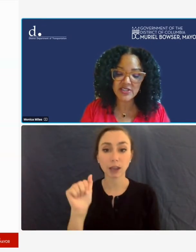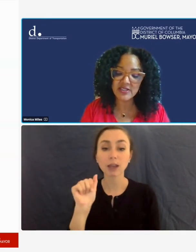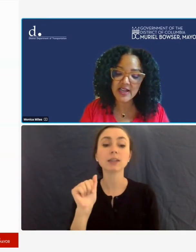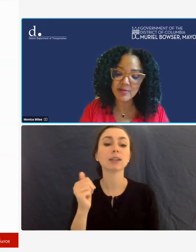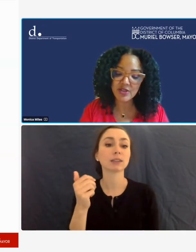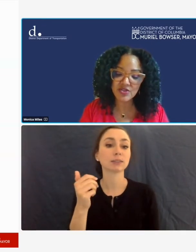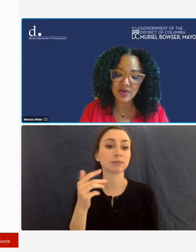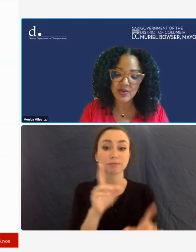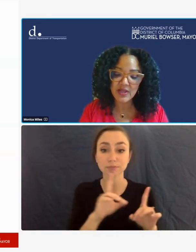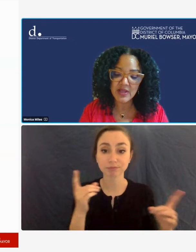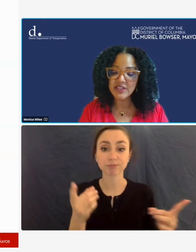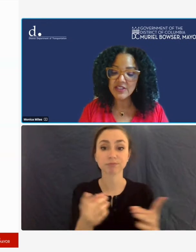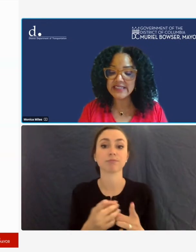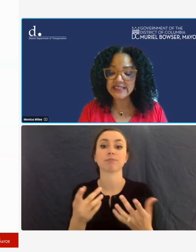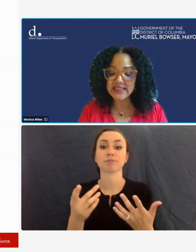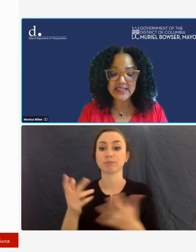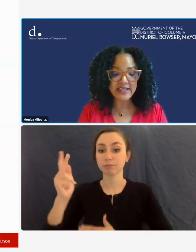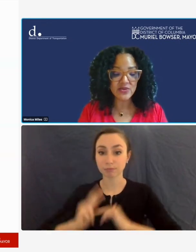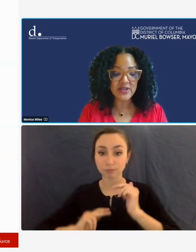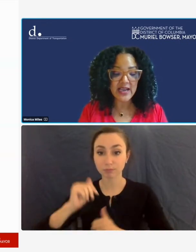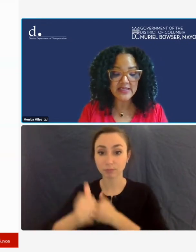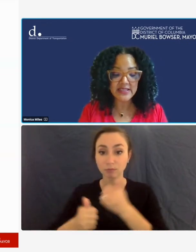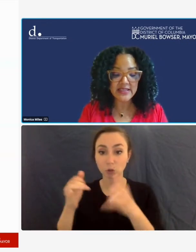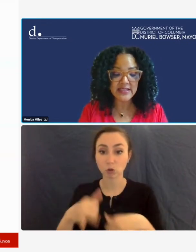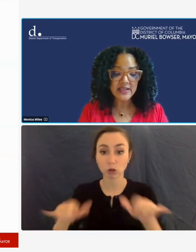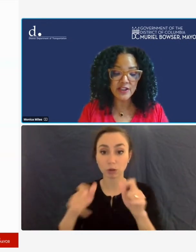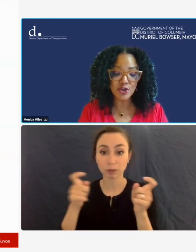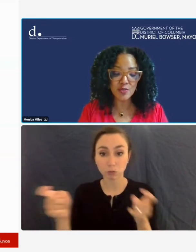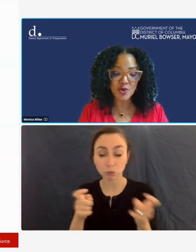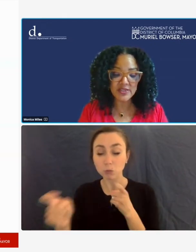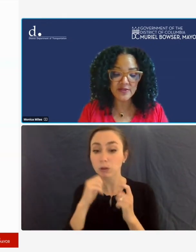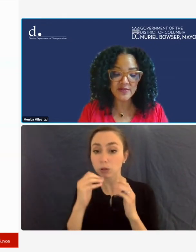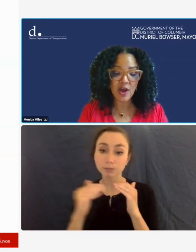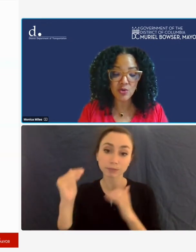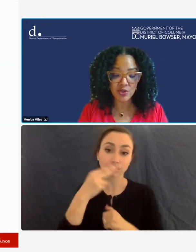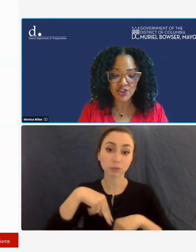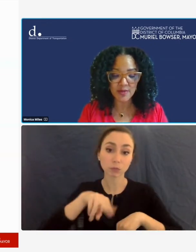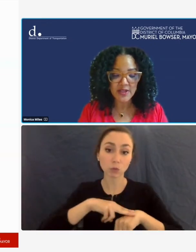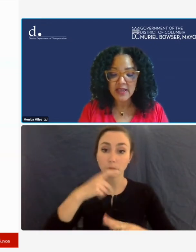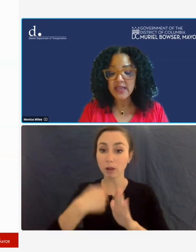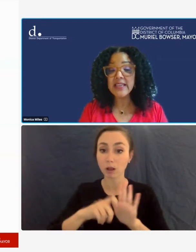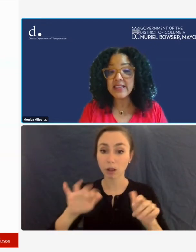common control to the extent that they do not exceed the normal cost of ownership is